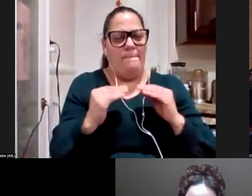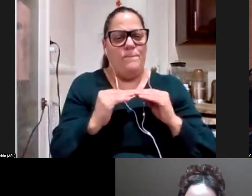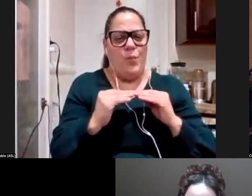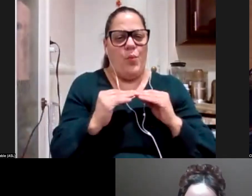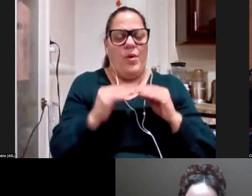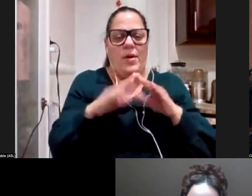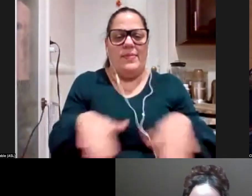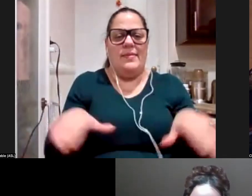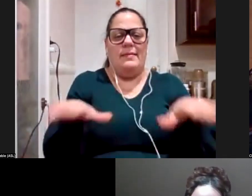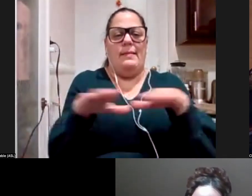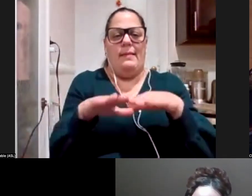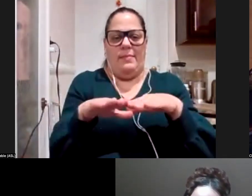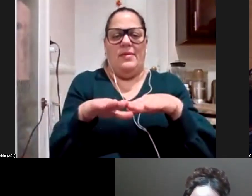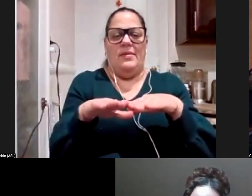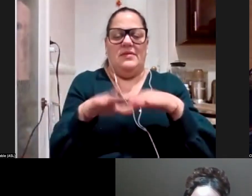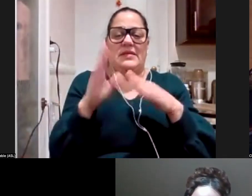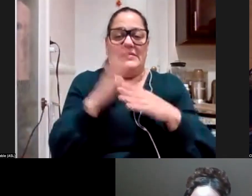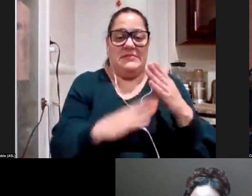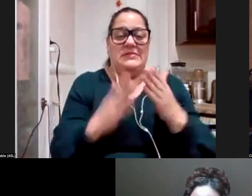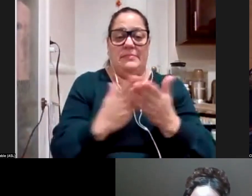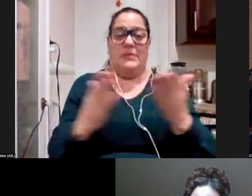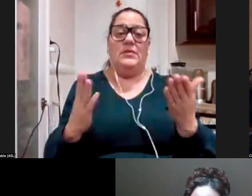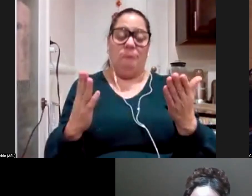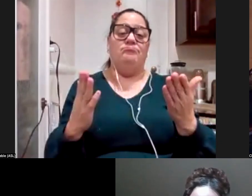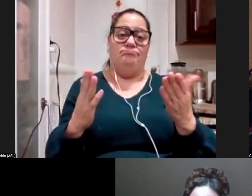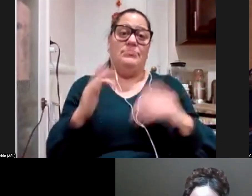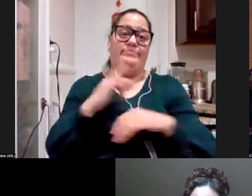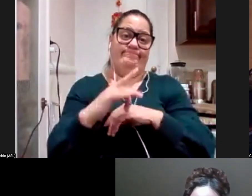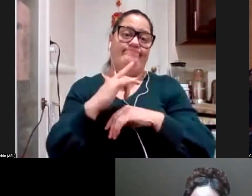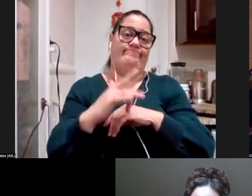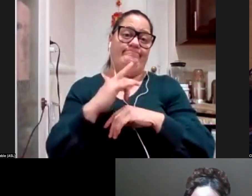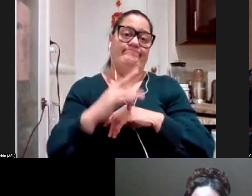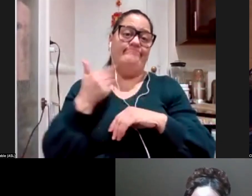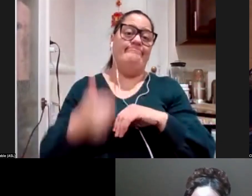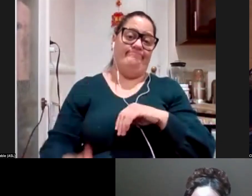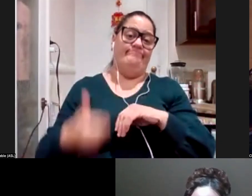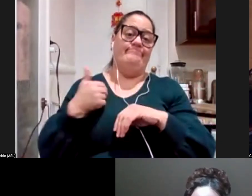Willowbrook campus, is that something that is available to someone coming to the museum?